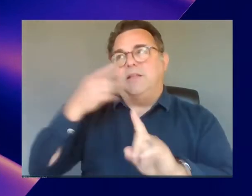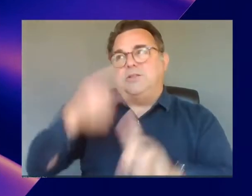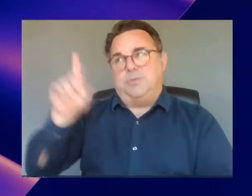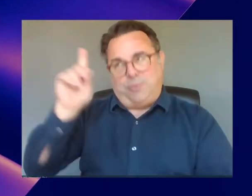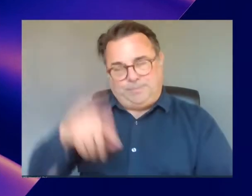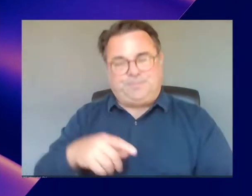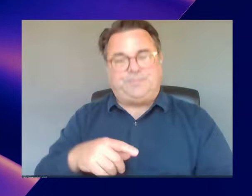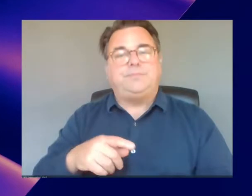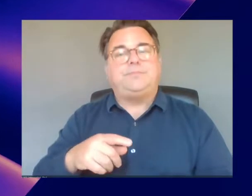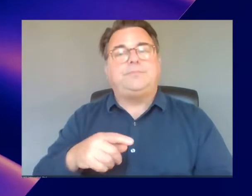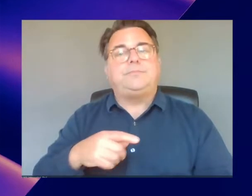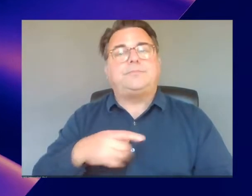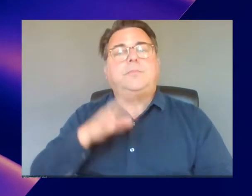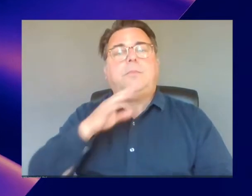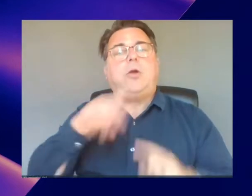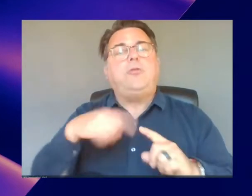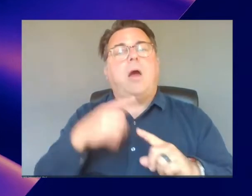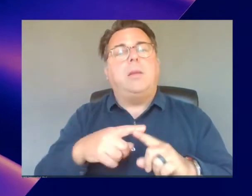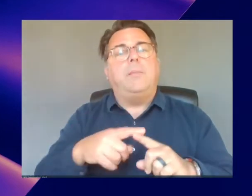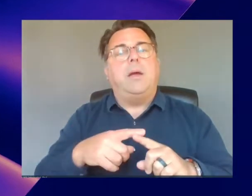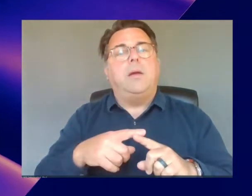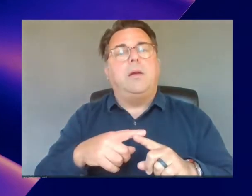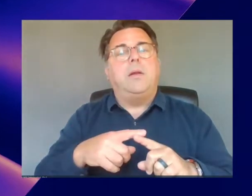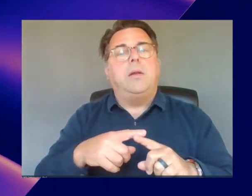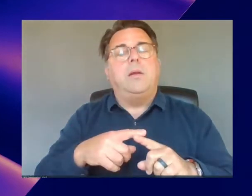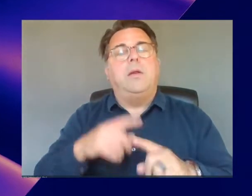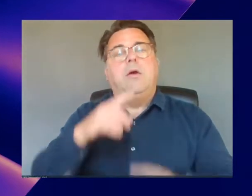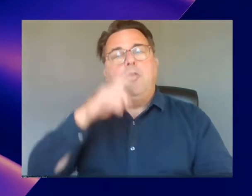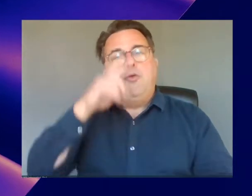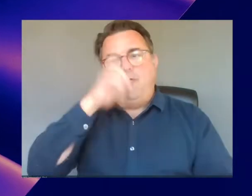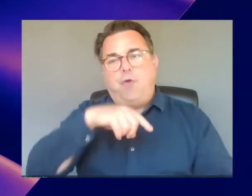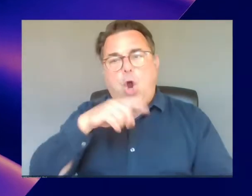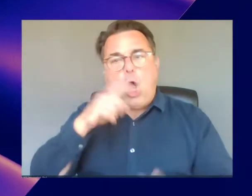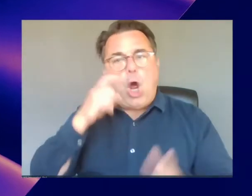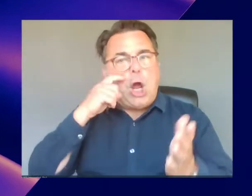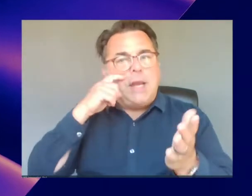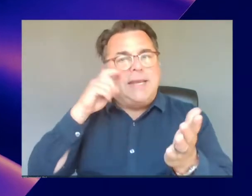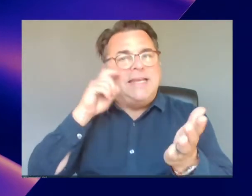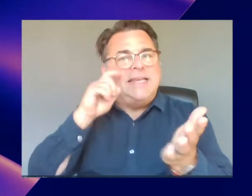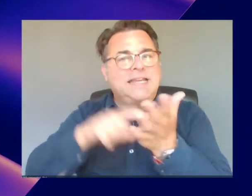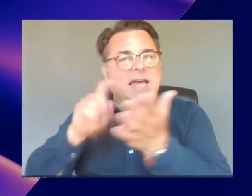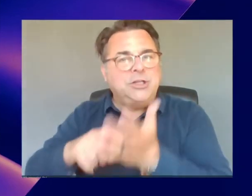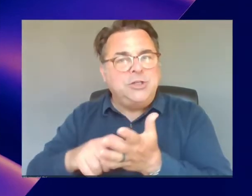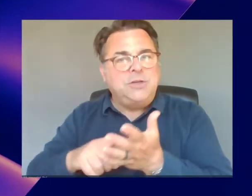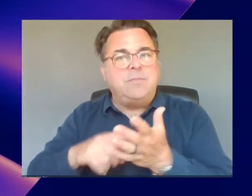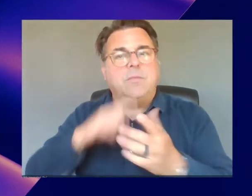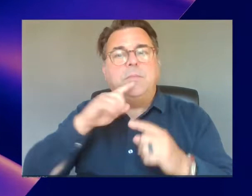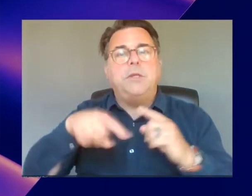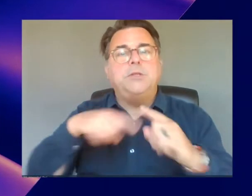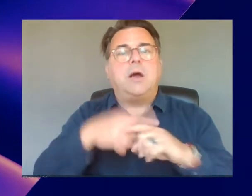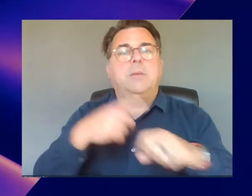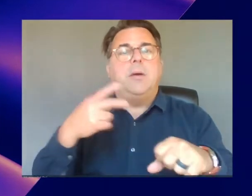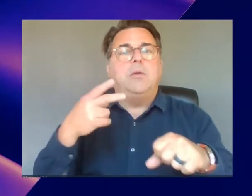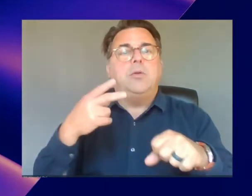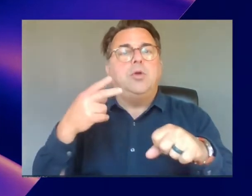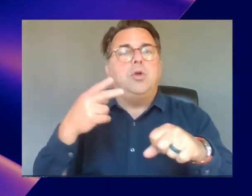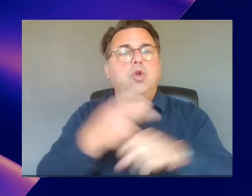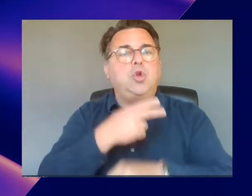I talked about the fraud detection, fraud prevention, so let us talk about user personalization, and what, that is what you are talking- Yeah. - Yeah.